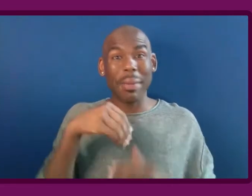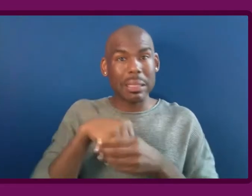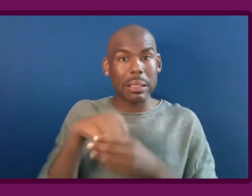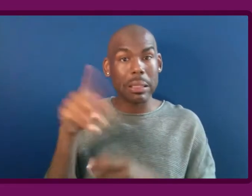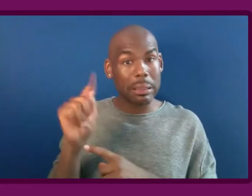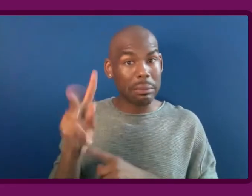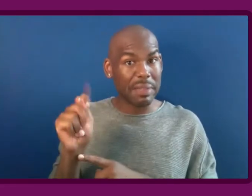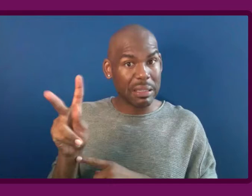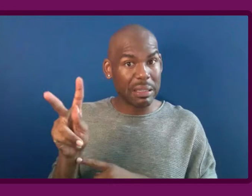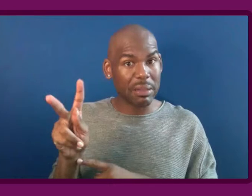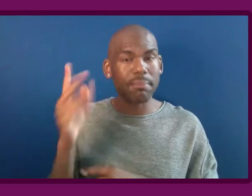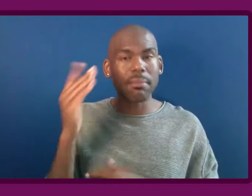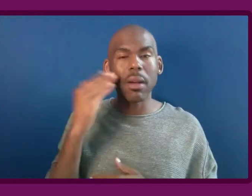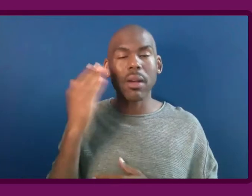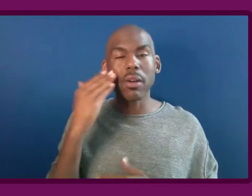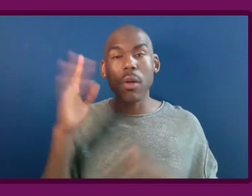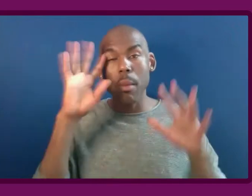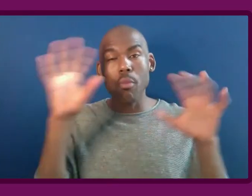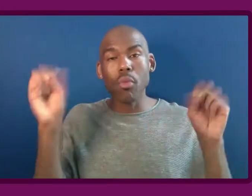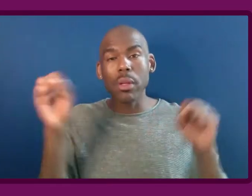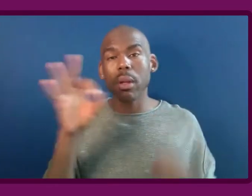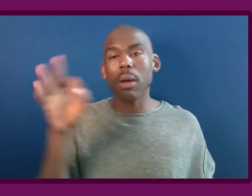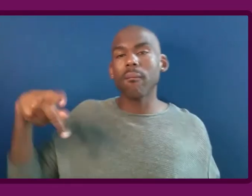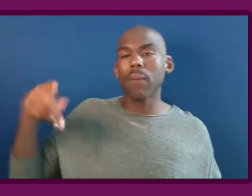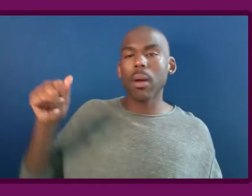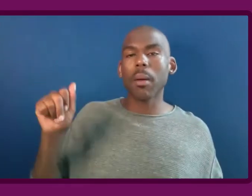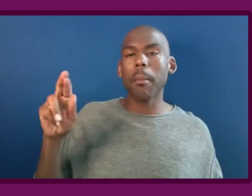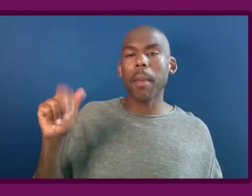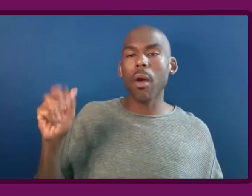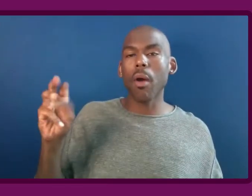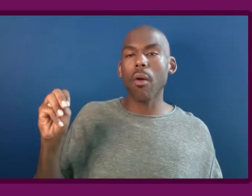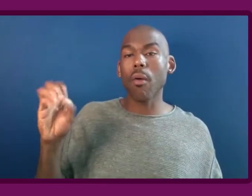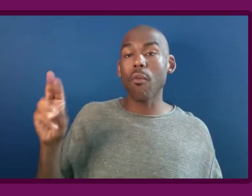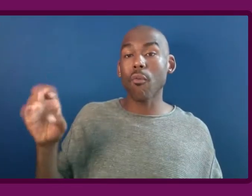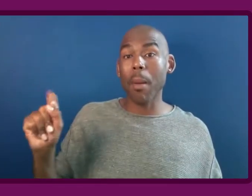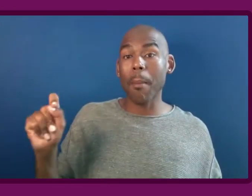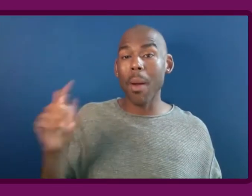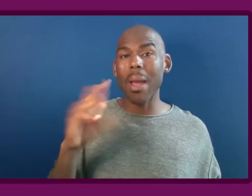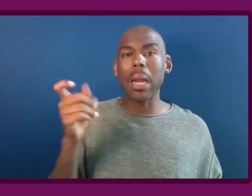women in television, where I know the president of Paramount and there were also executives from